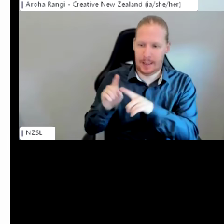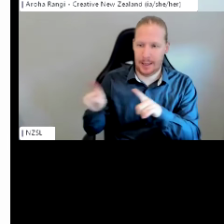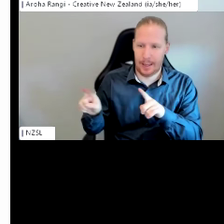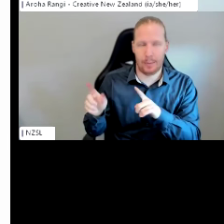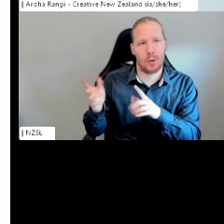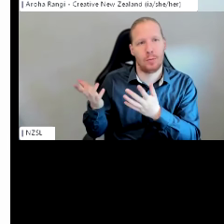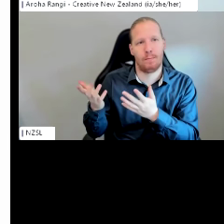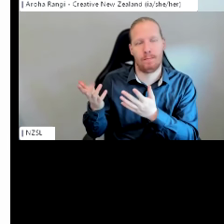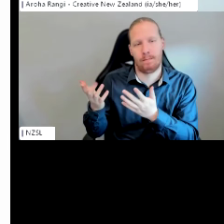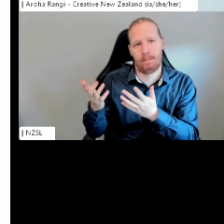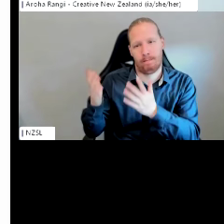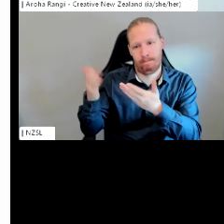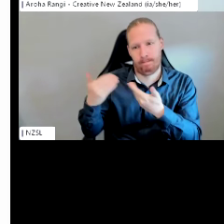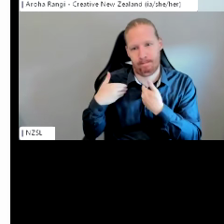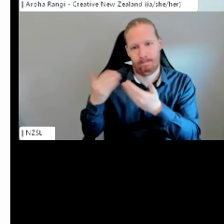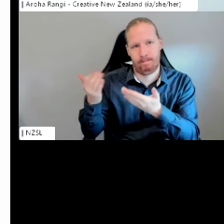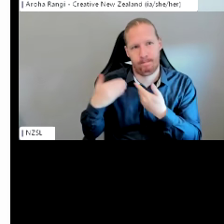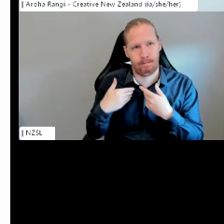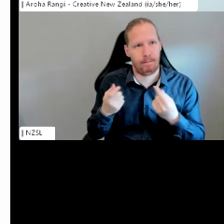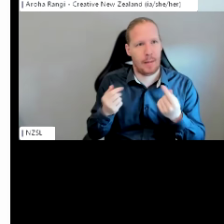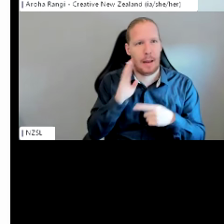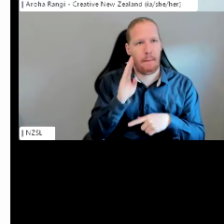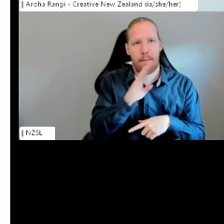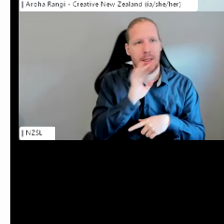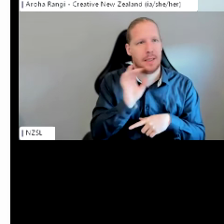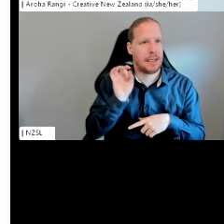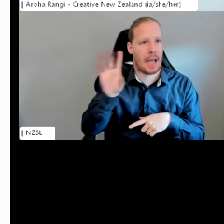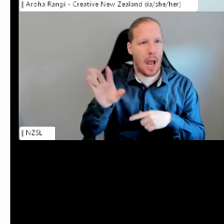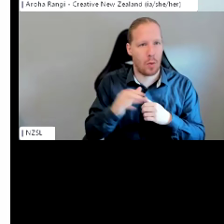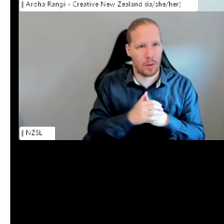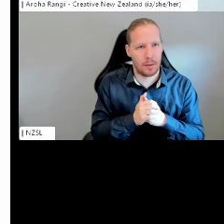I suppose what I'm saying is we're leaving money on the table. Um there's a huge potential for you